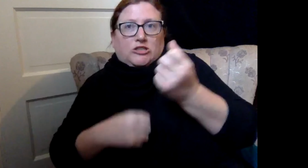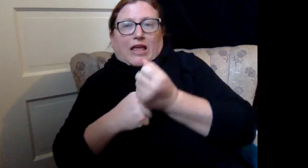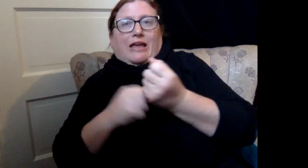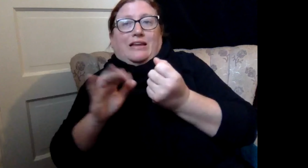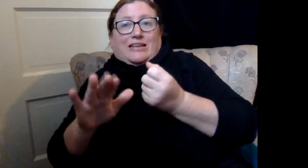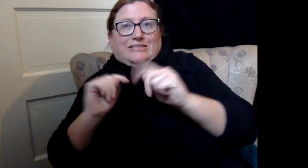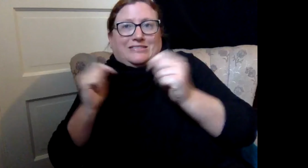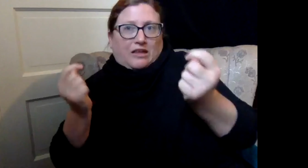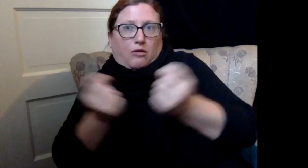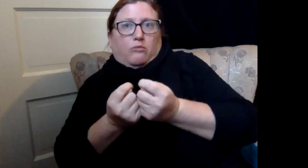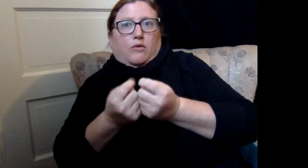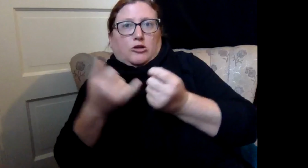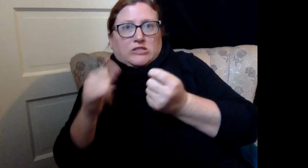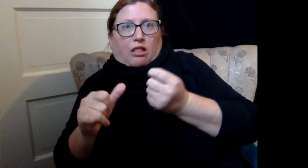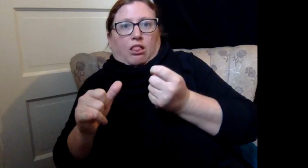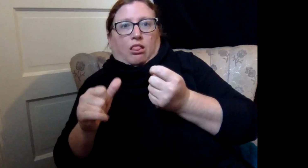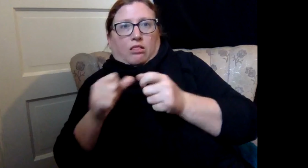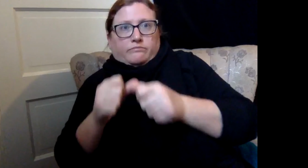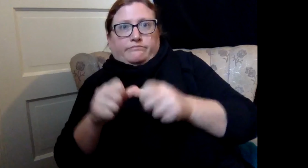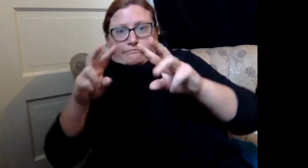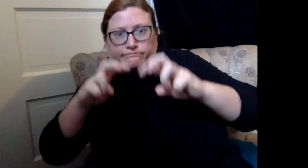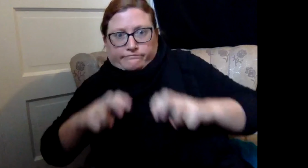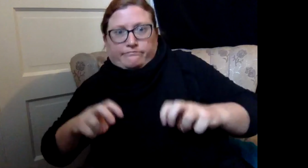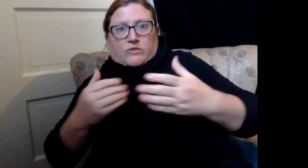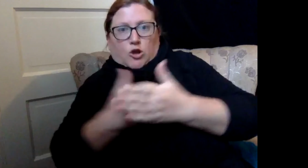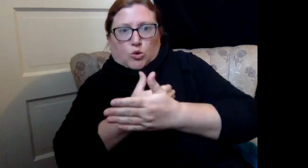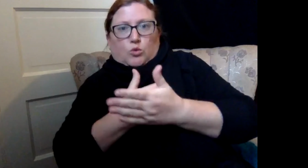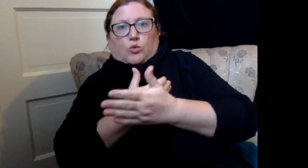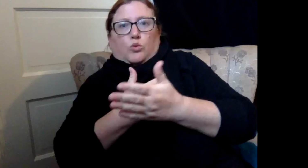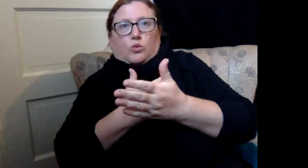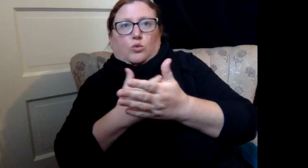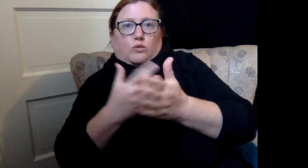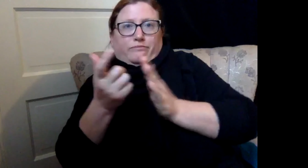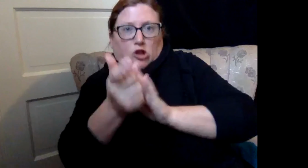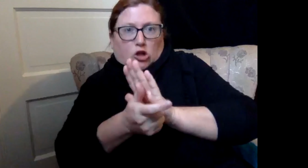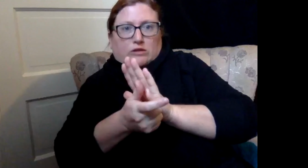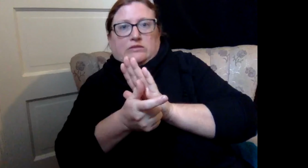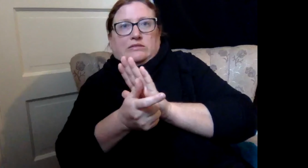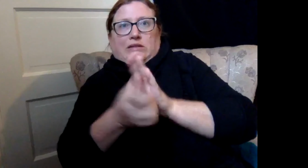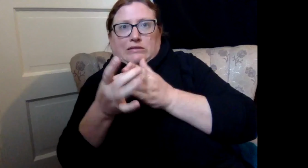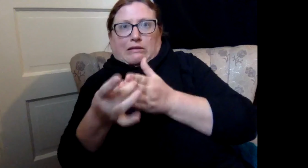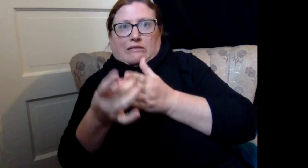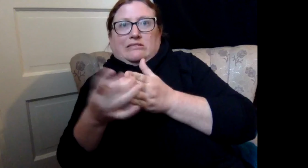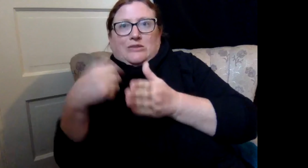this is subject to change as Kyle, our director of financial aid, and his team are still continuing to analyze